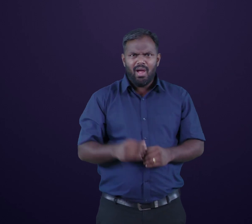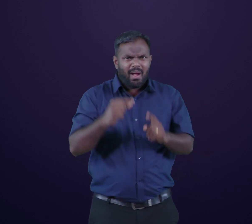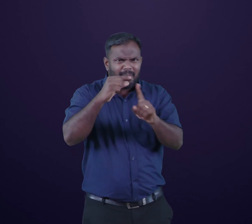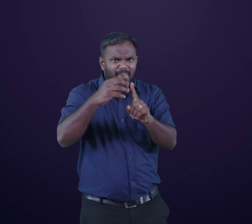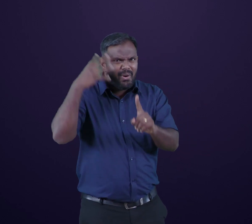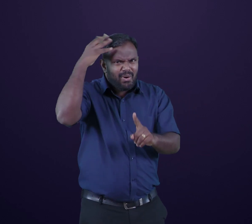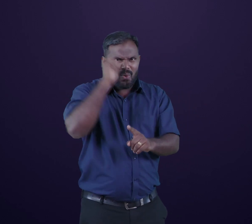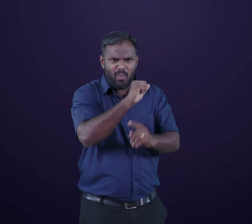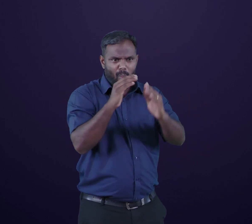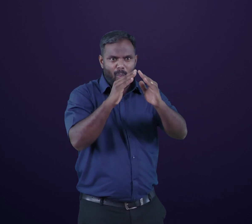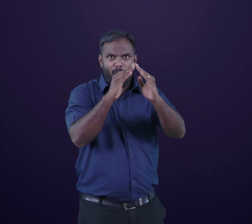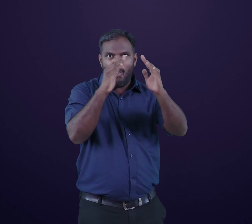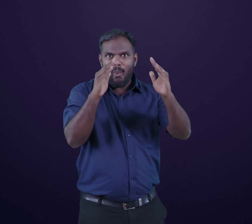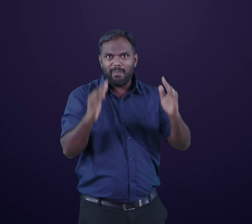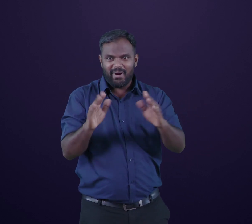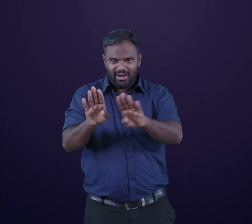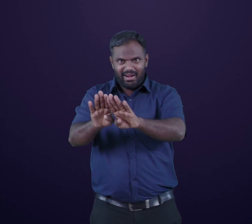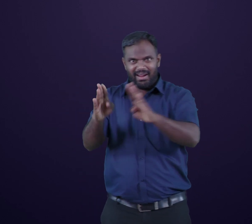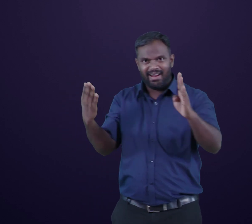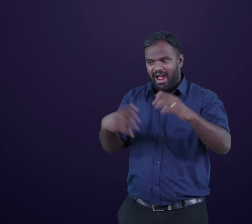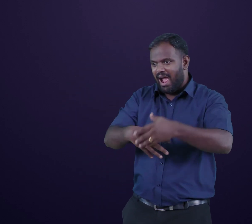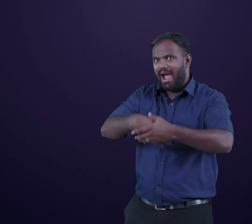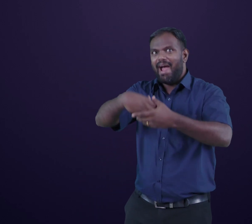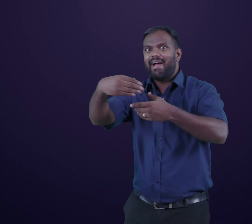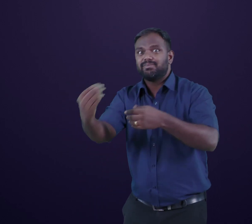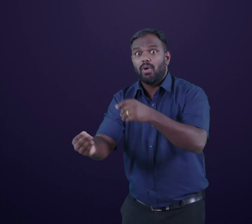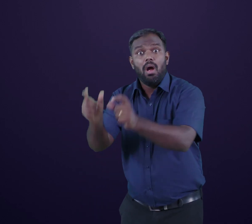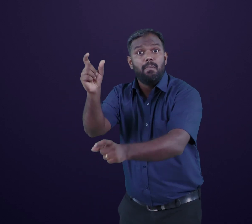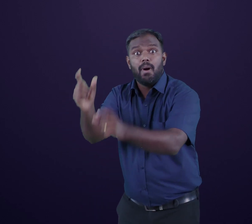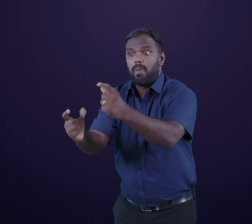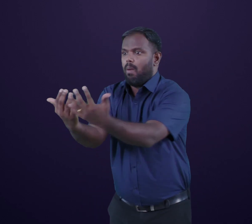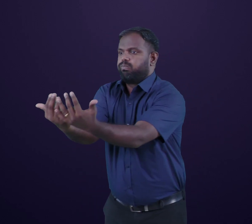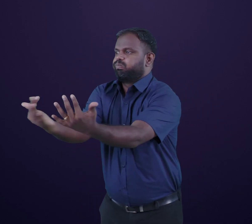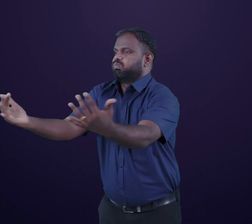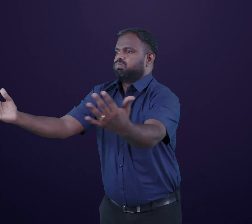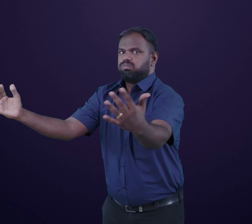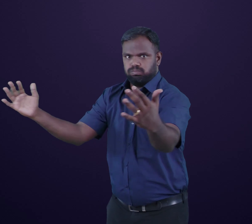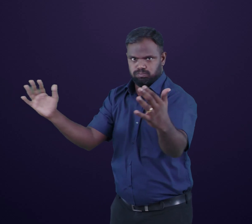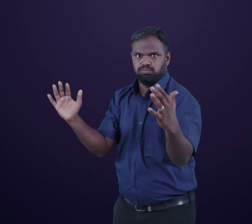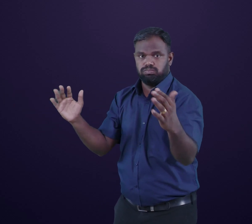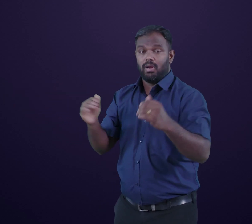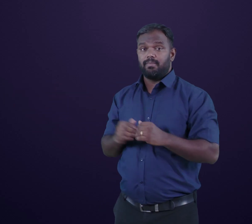Everyone in the town gathered at the door of that house.